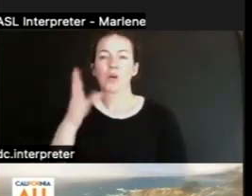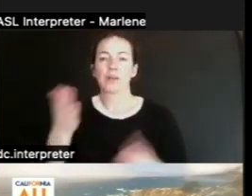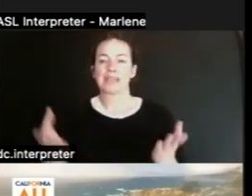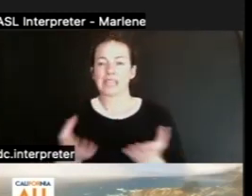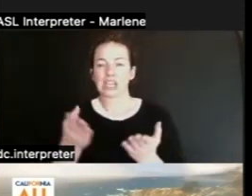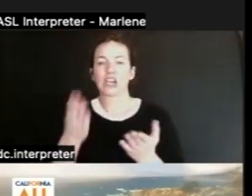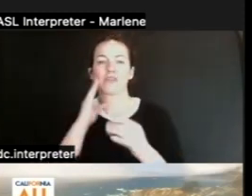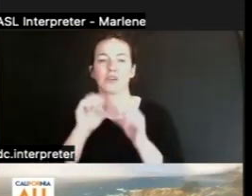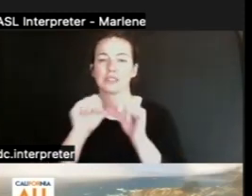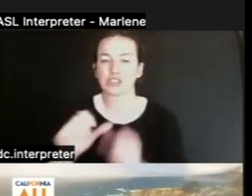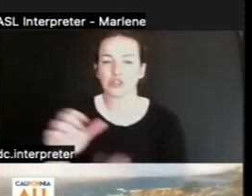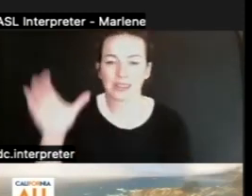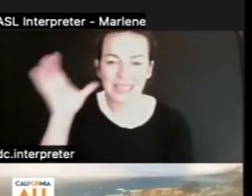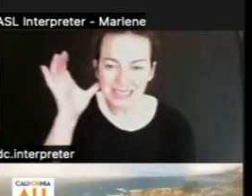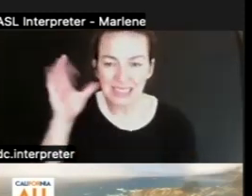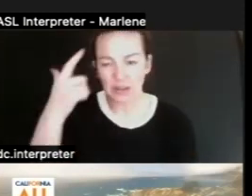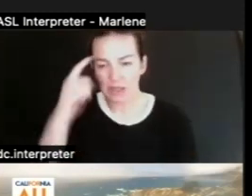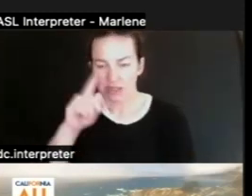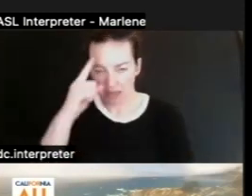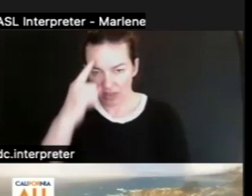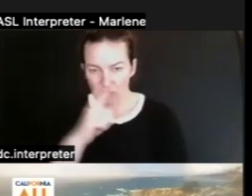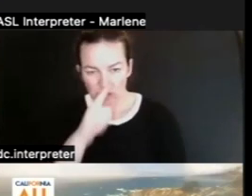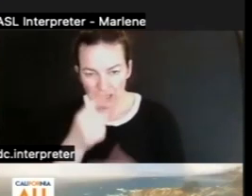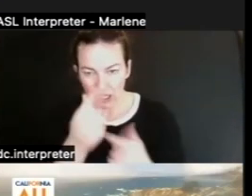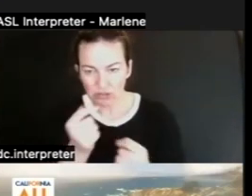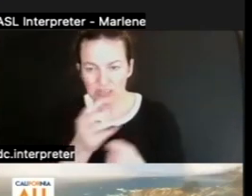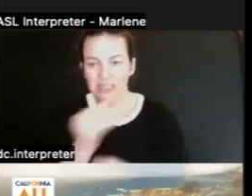listening to you because I think it's really interesting and I will also be attending the other